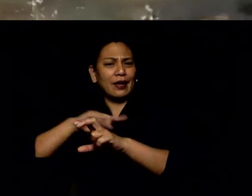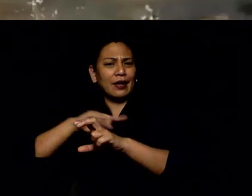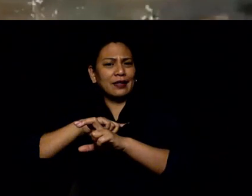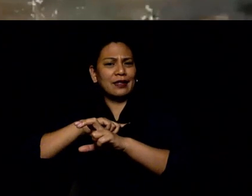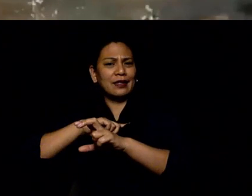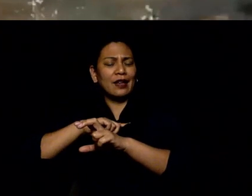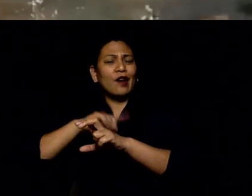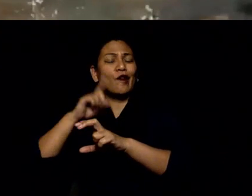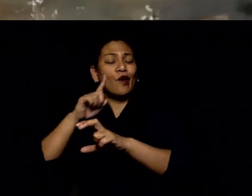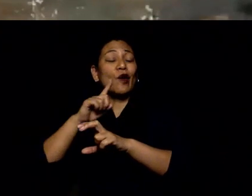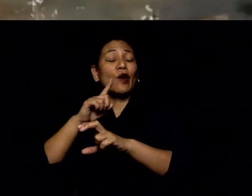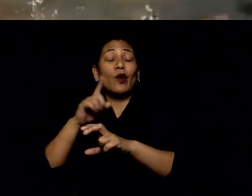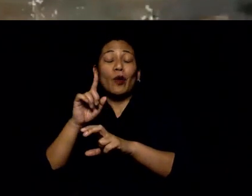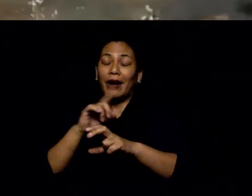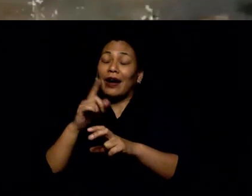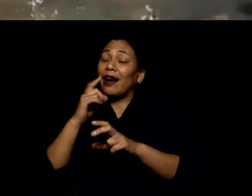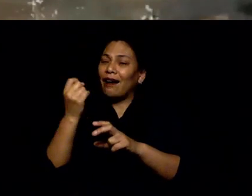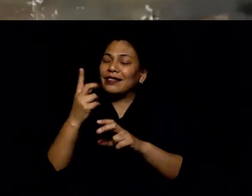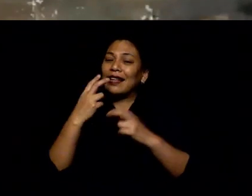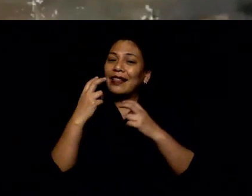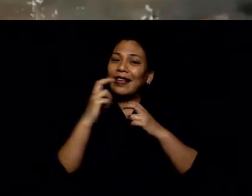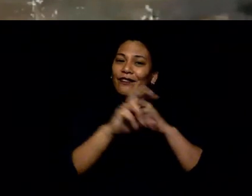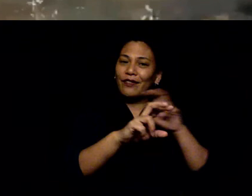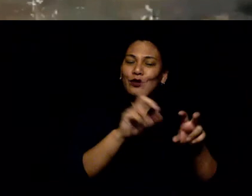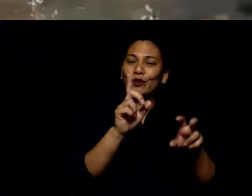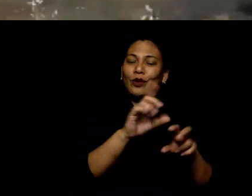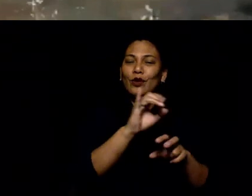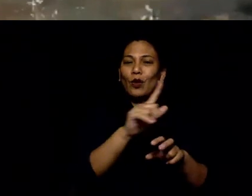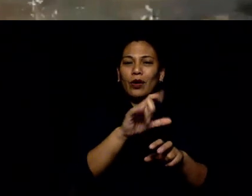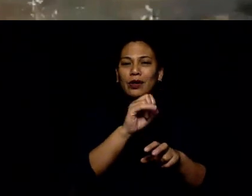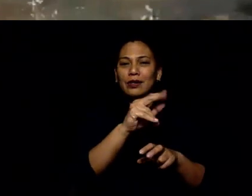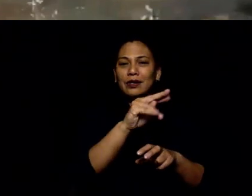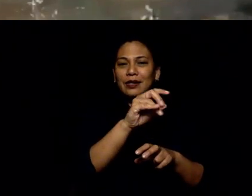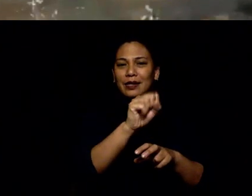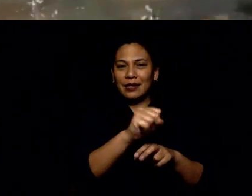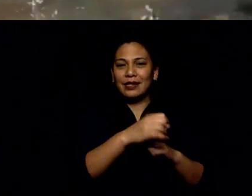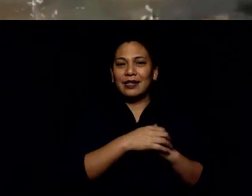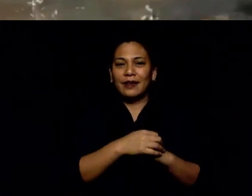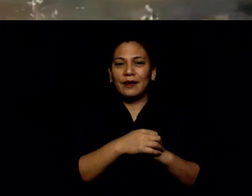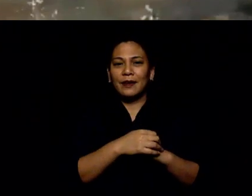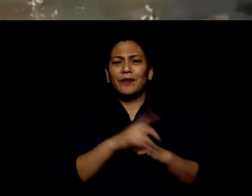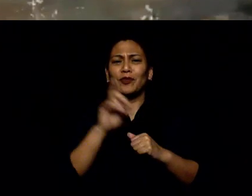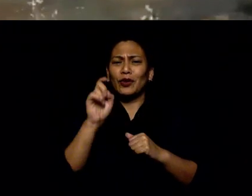And also as a result of that lost quite a bit of money for us. And we've got to really stop those kinds of investments.